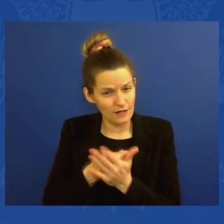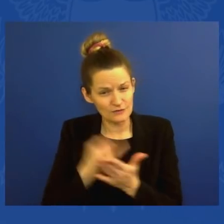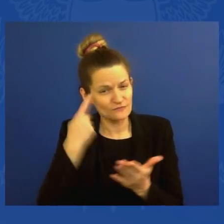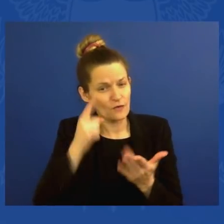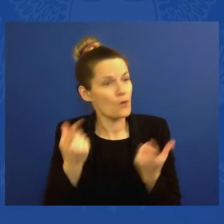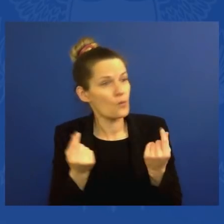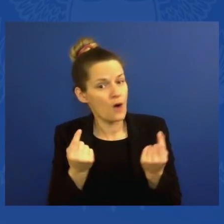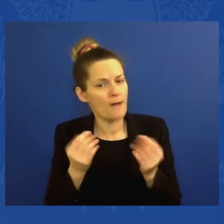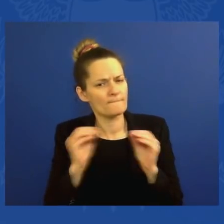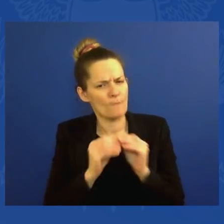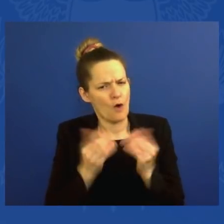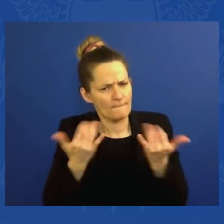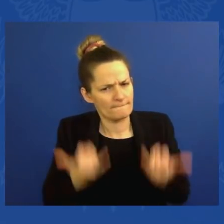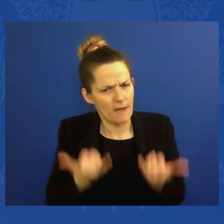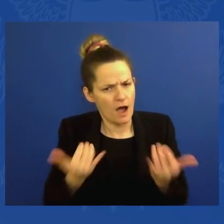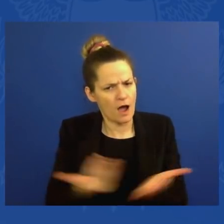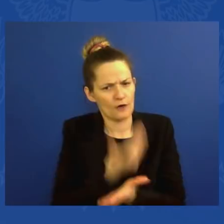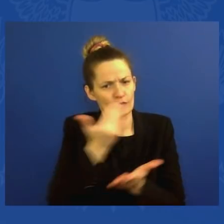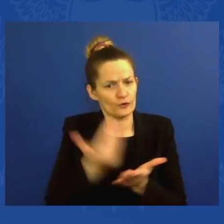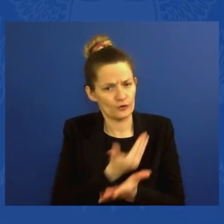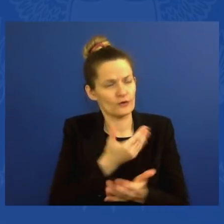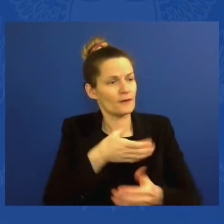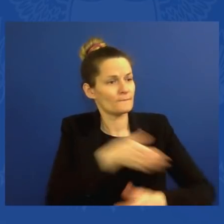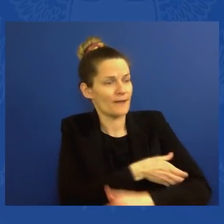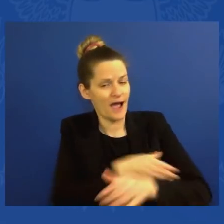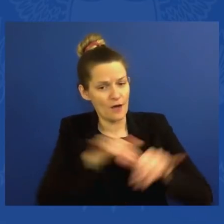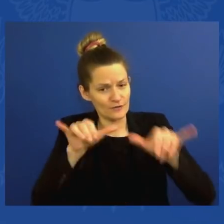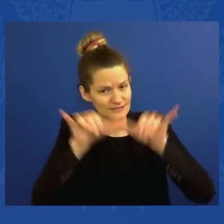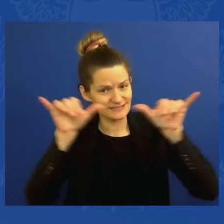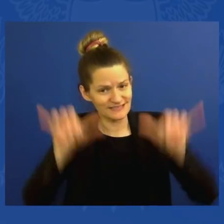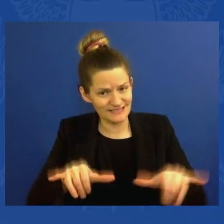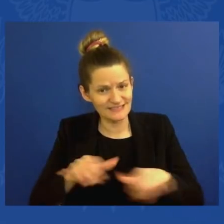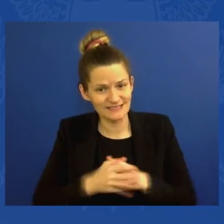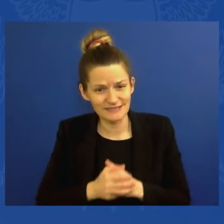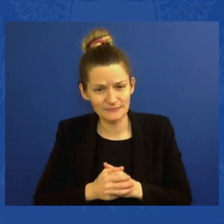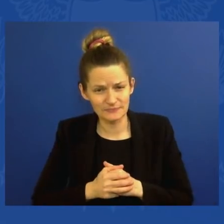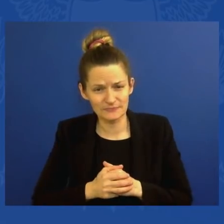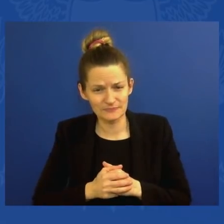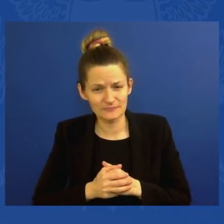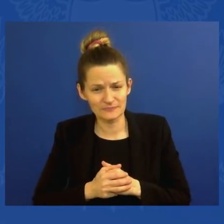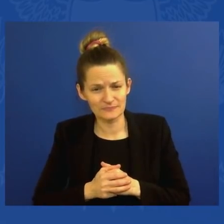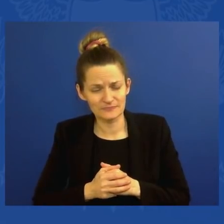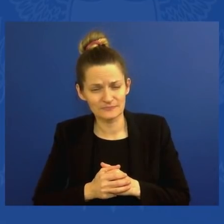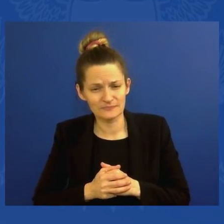Companies like Siemens are investing here in the United States of America. And you just heard from Barbara,